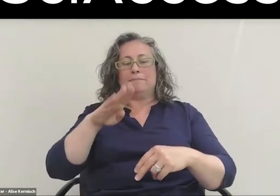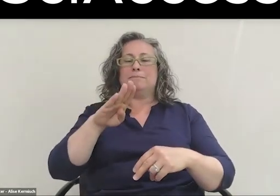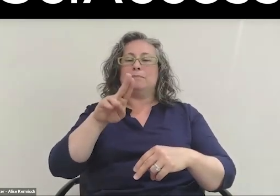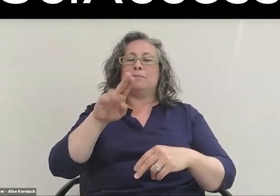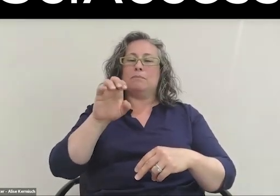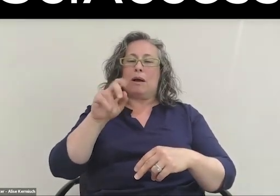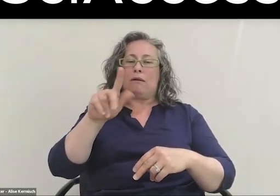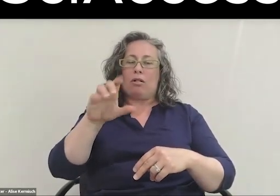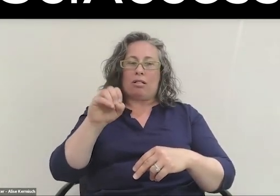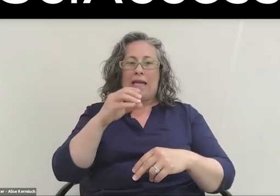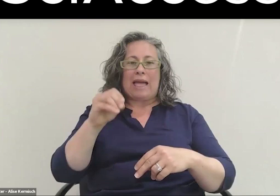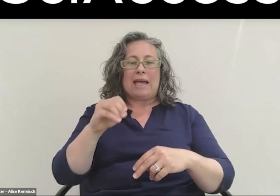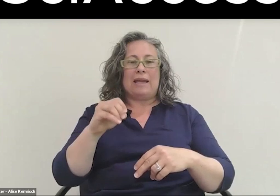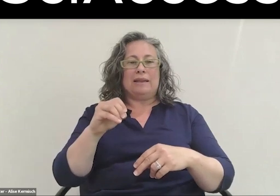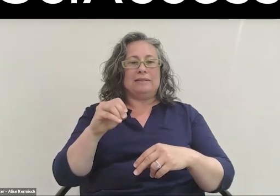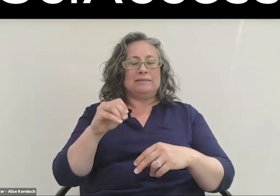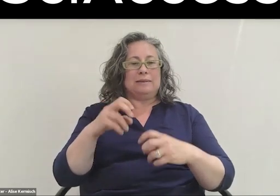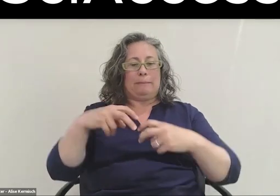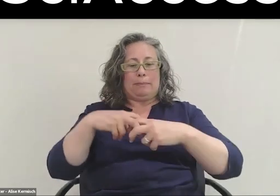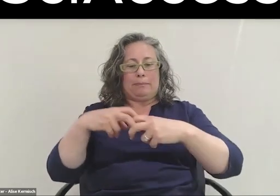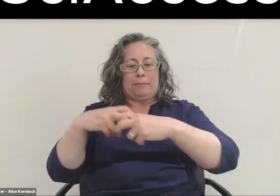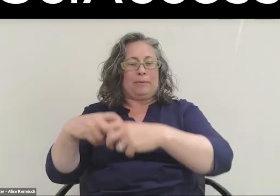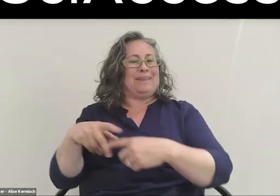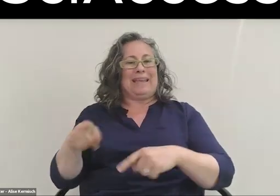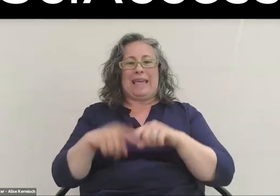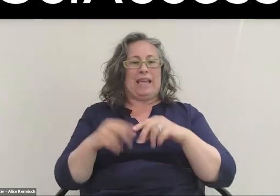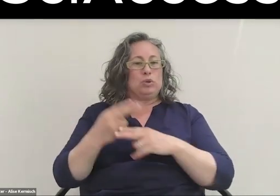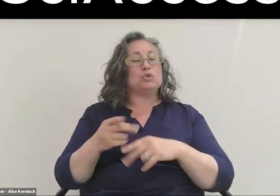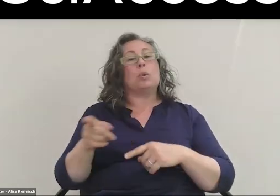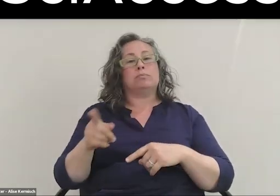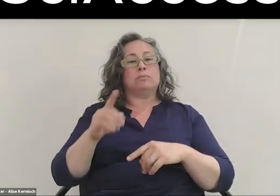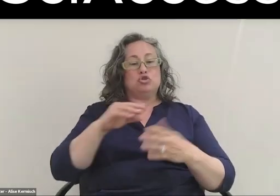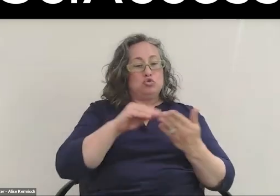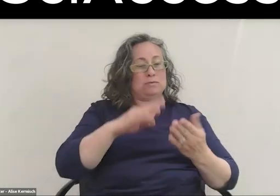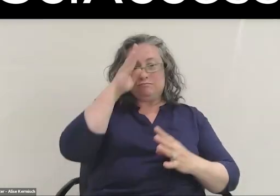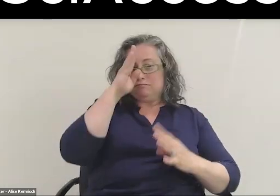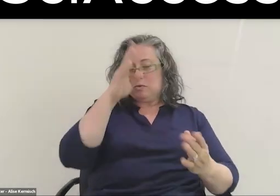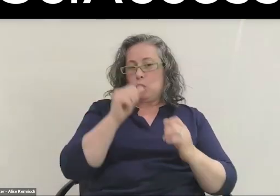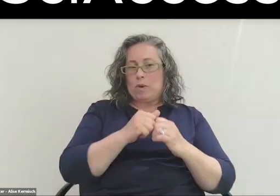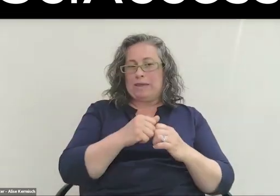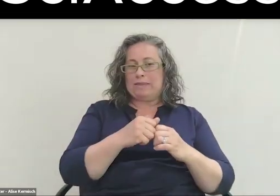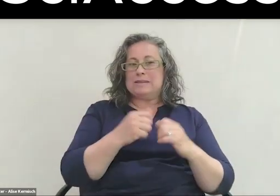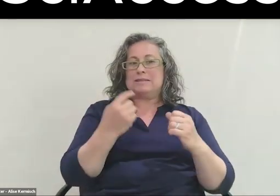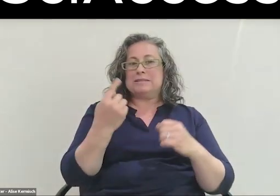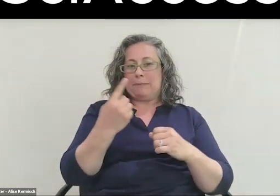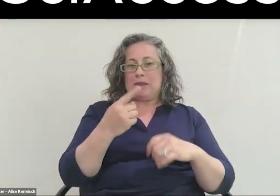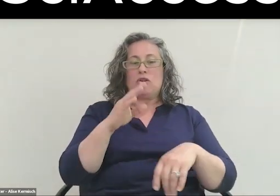so the students came up with a device that uses magnets, both on the dog and on his wheelchair,